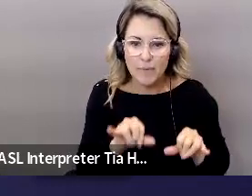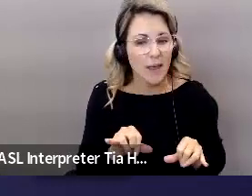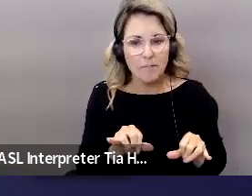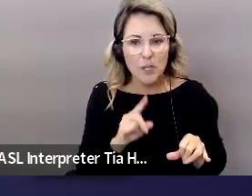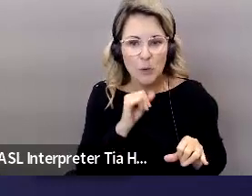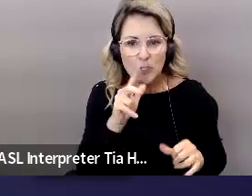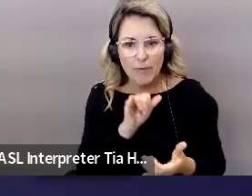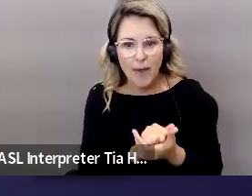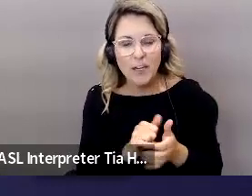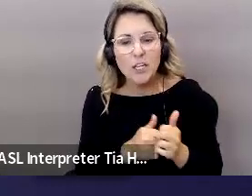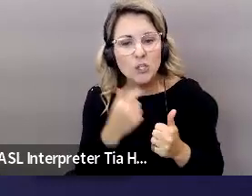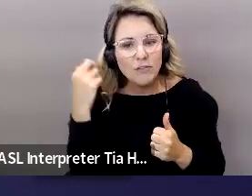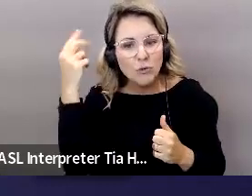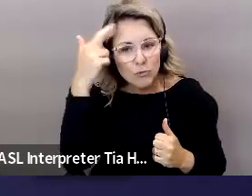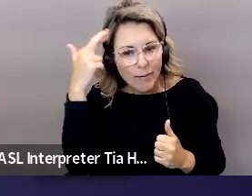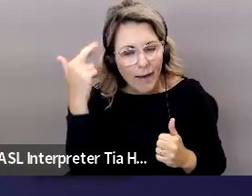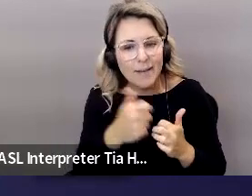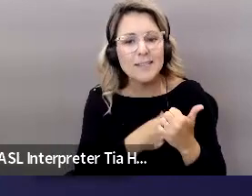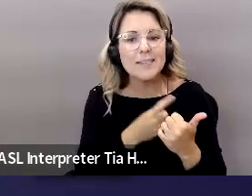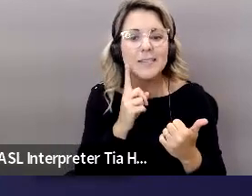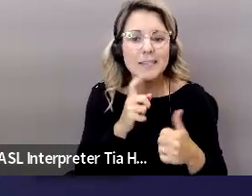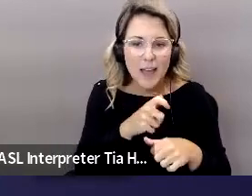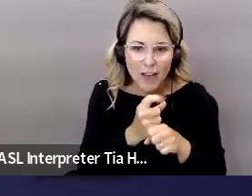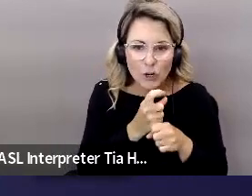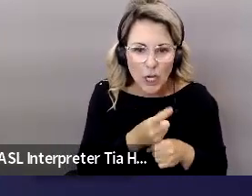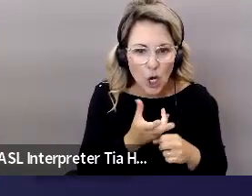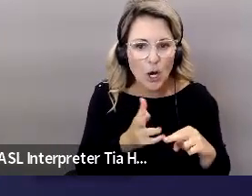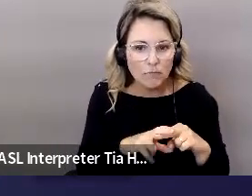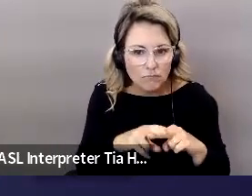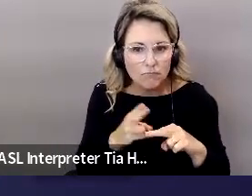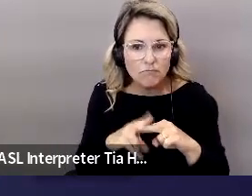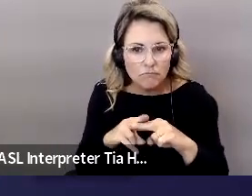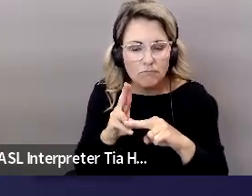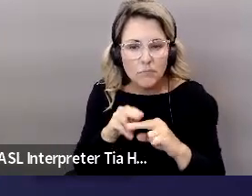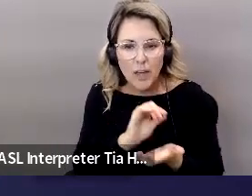if it's a multi-year project, right? So, that's something that could be, you have to look out for